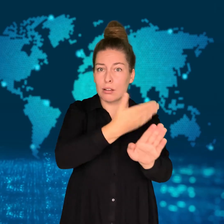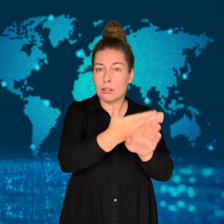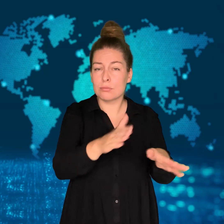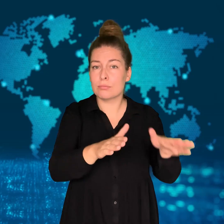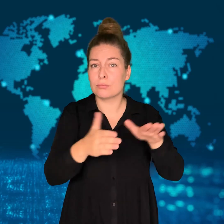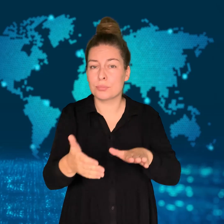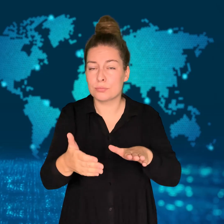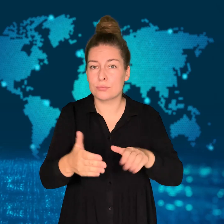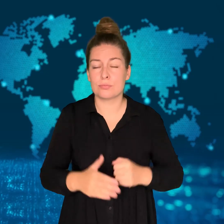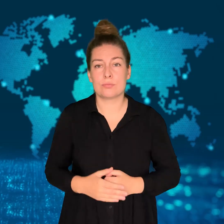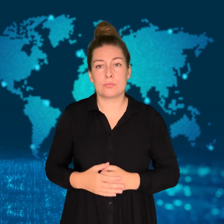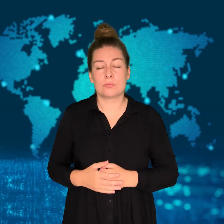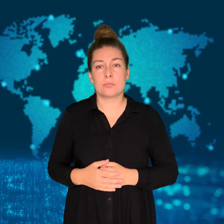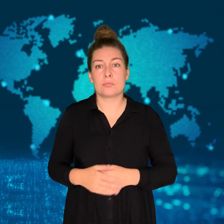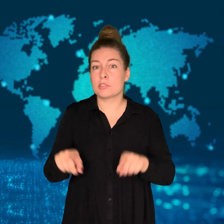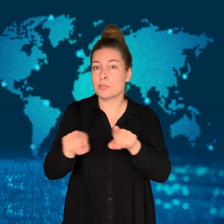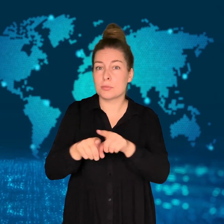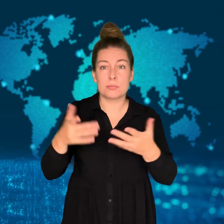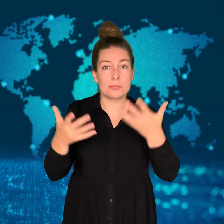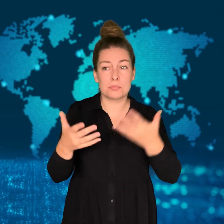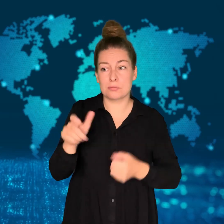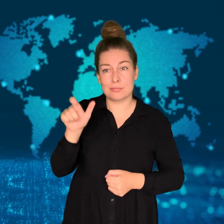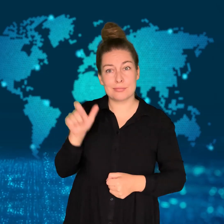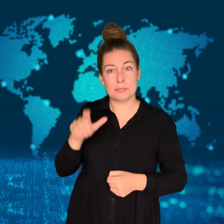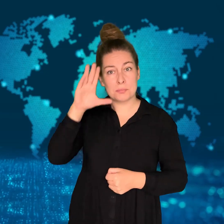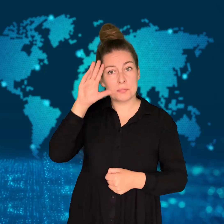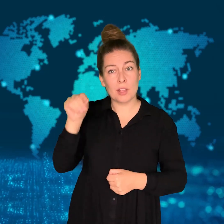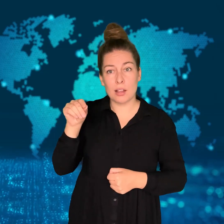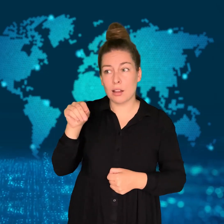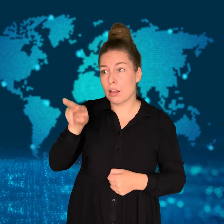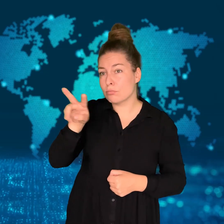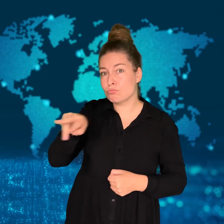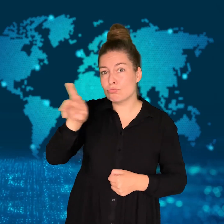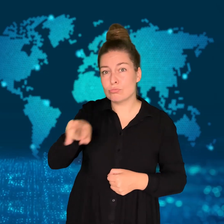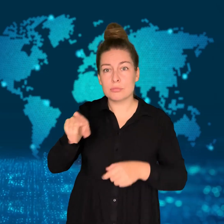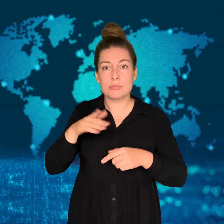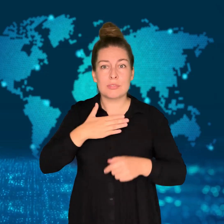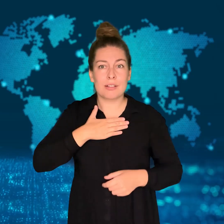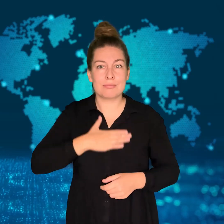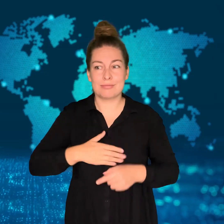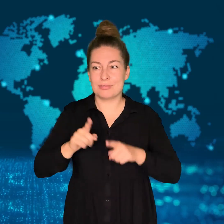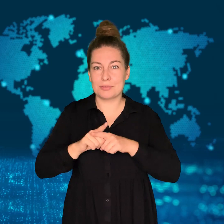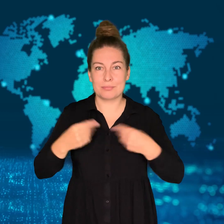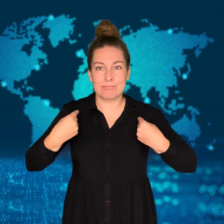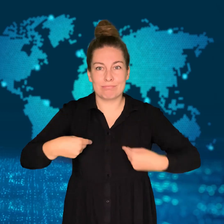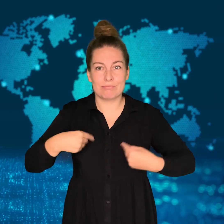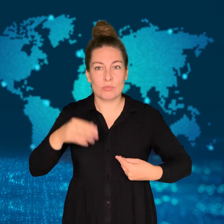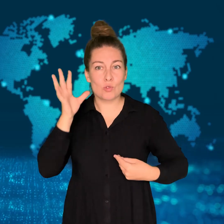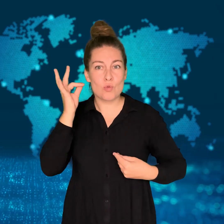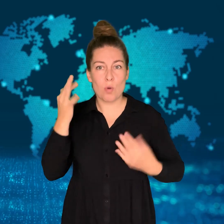It would punish "imitating women"